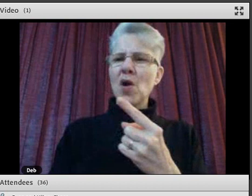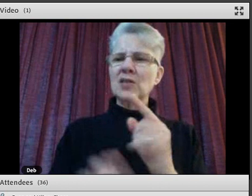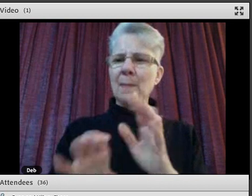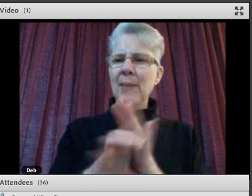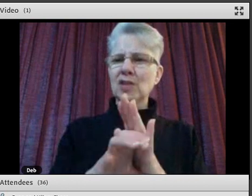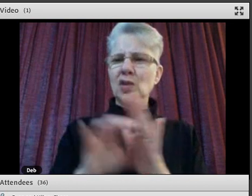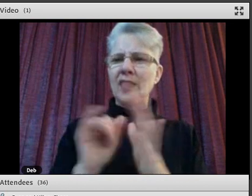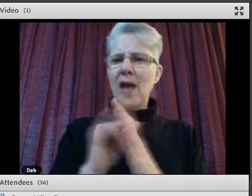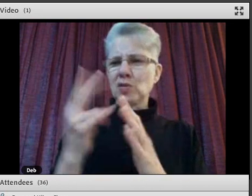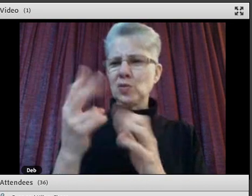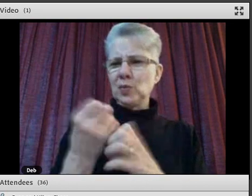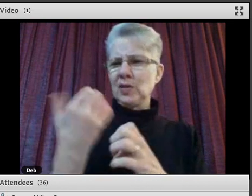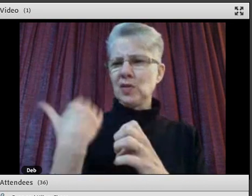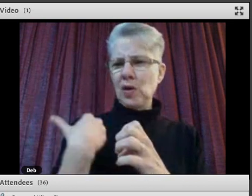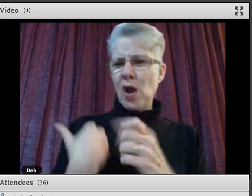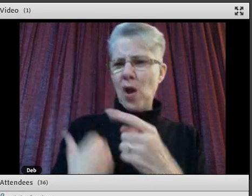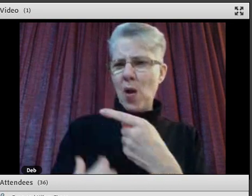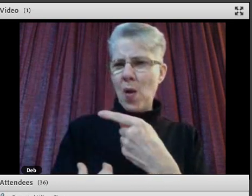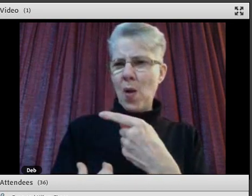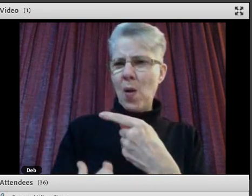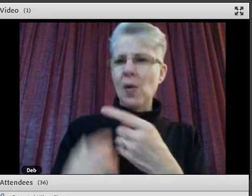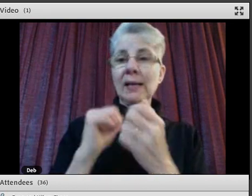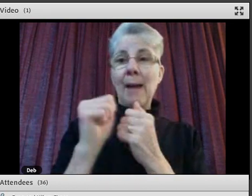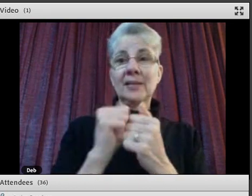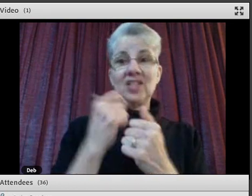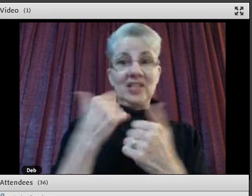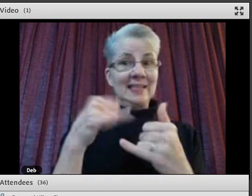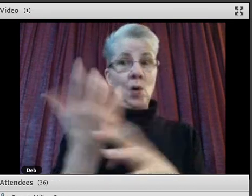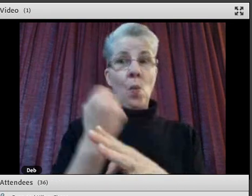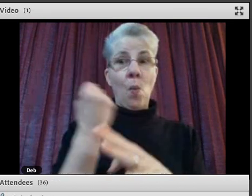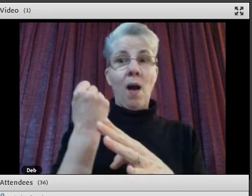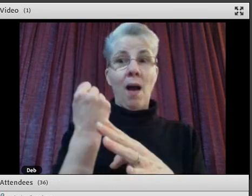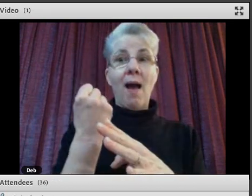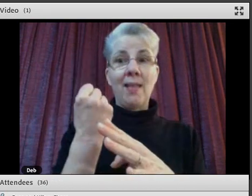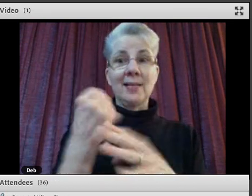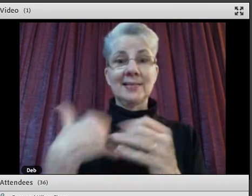in the competition. I think they still won. It was amazing. Ryan: They played "Under the Sea" really well.